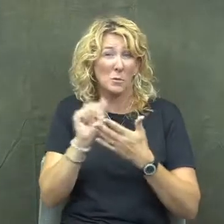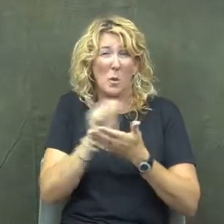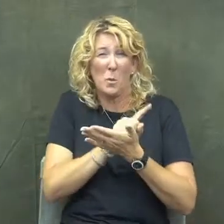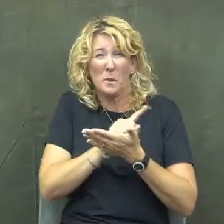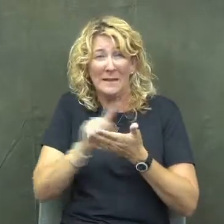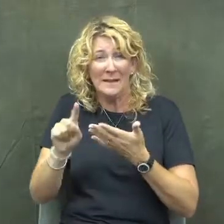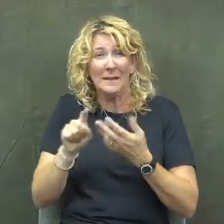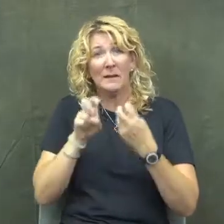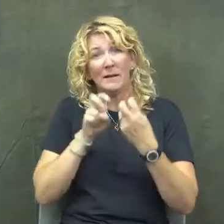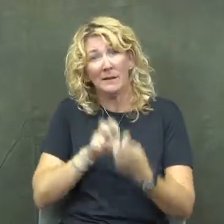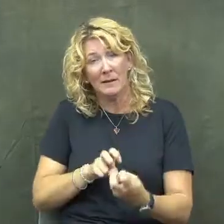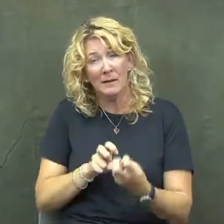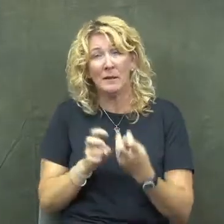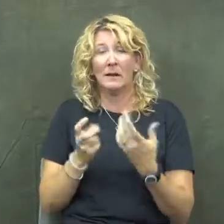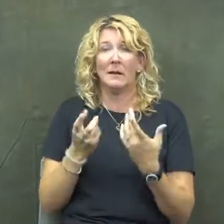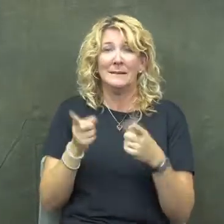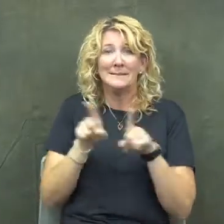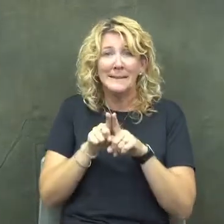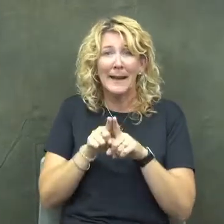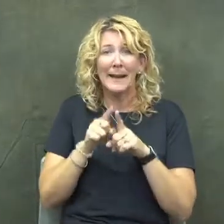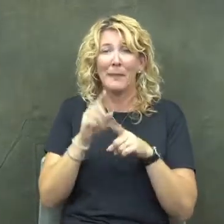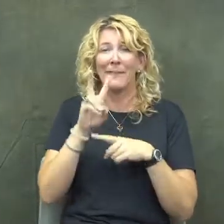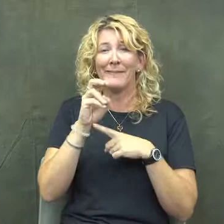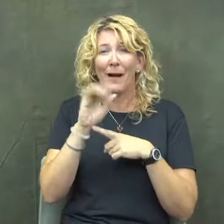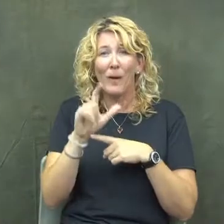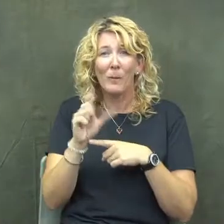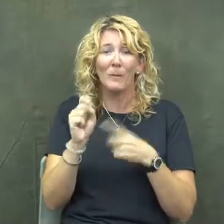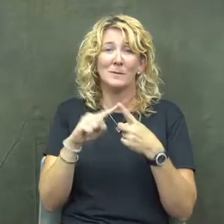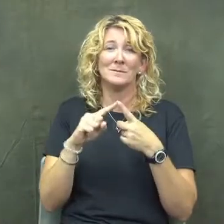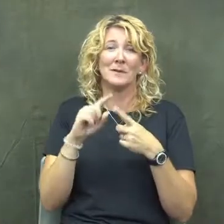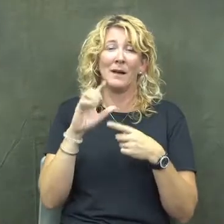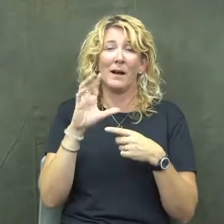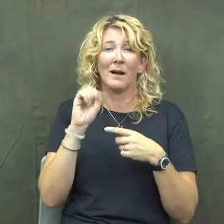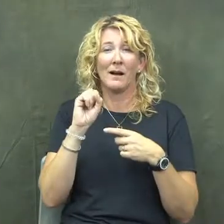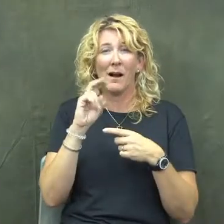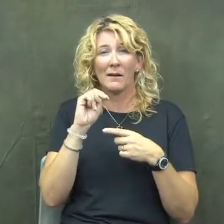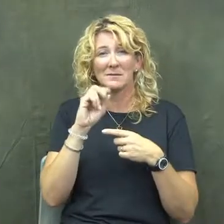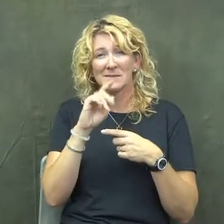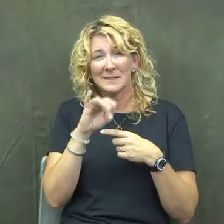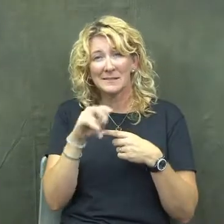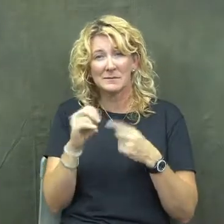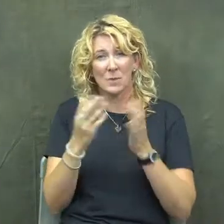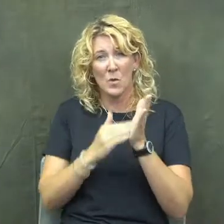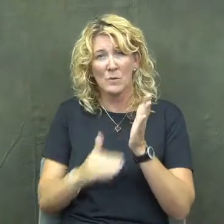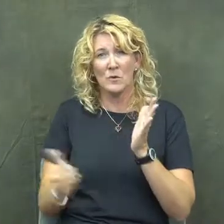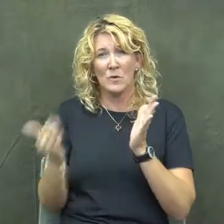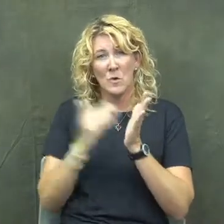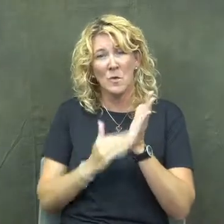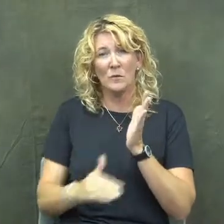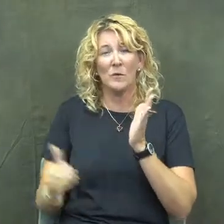it was one to two hours a week. I would go over the same vowels and consonants